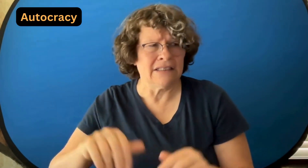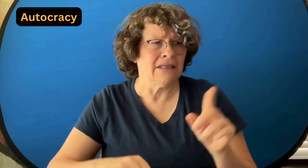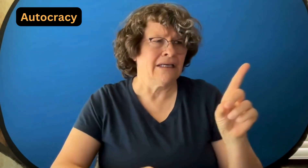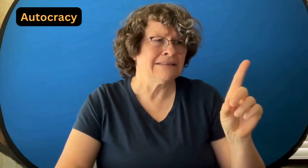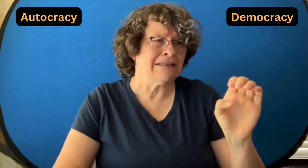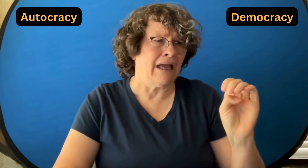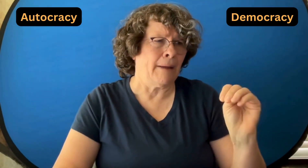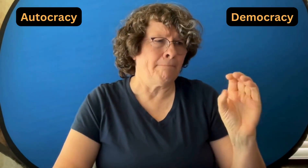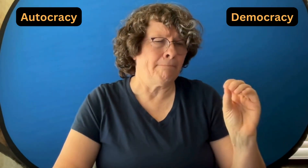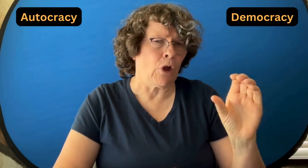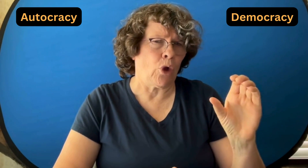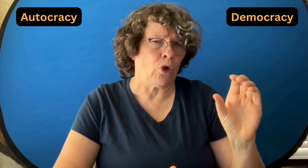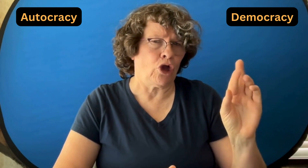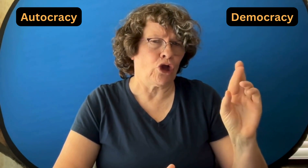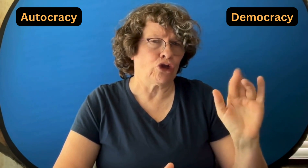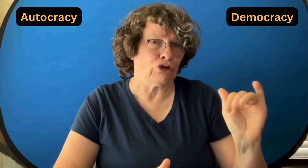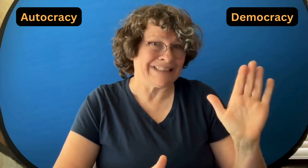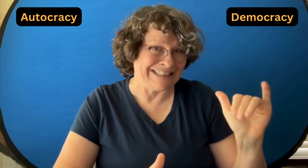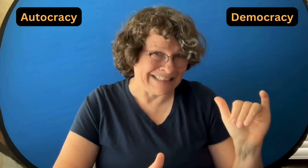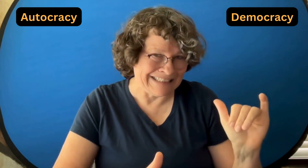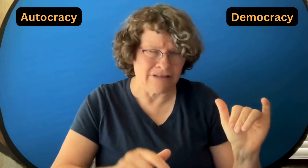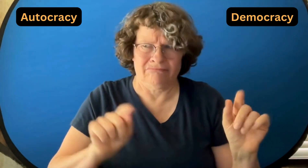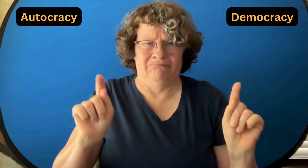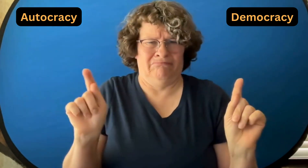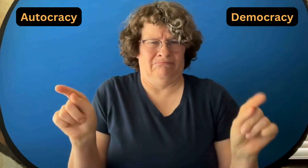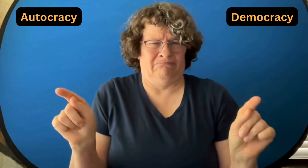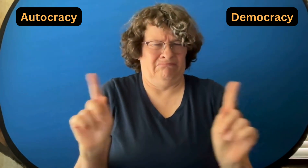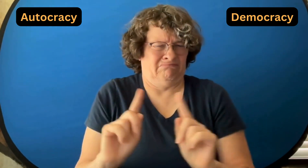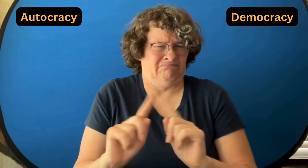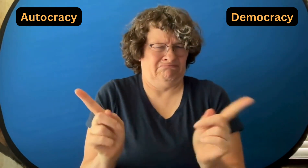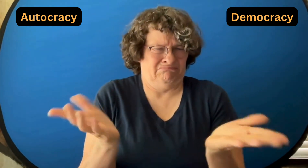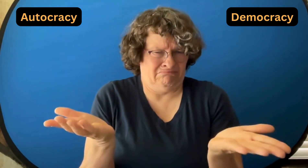and d e m o c r a c y. What's the difference?